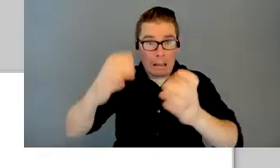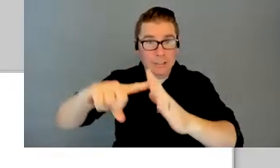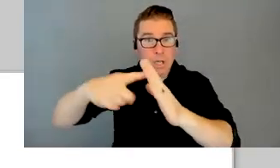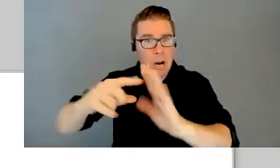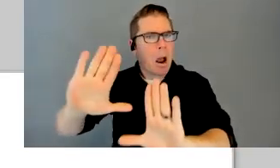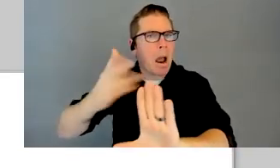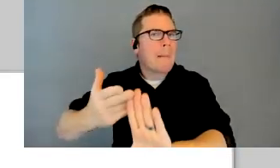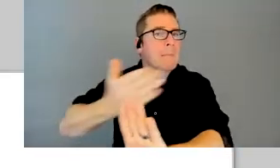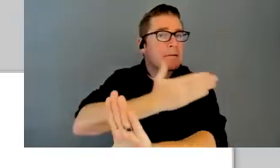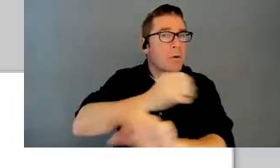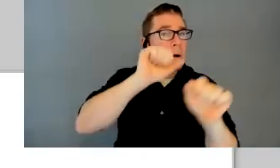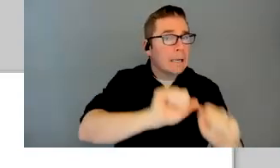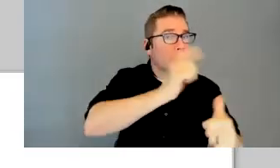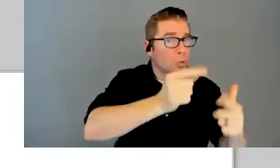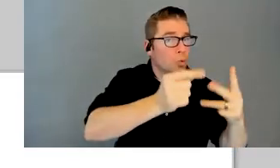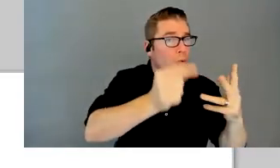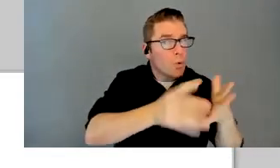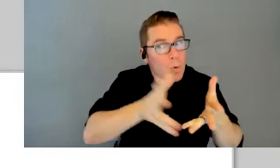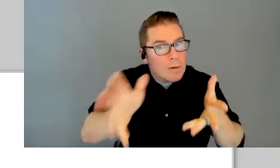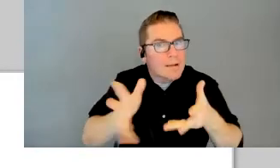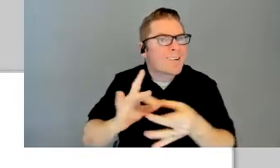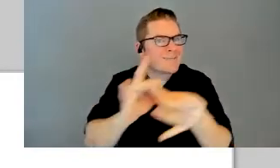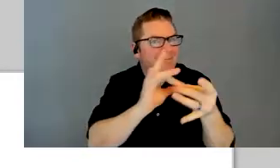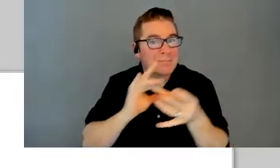a lot of use and welcome messages a week or two before class starts.